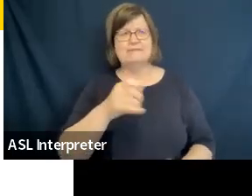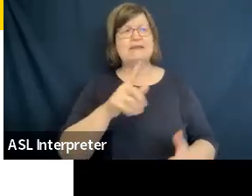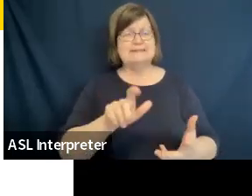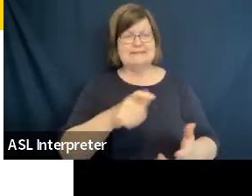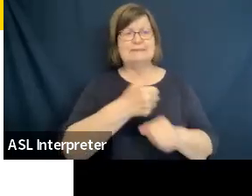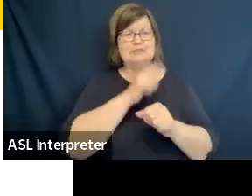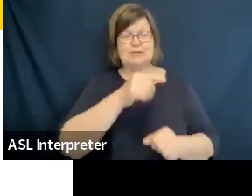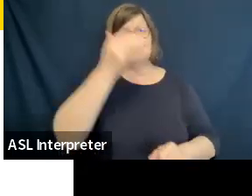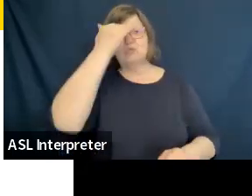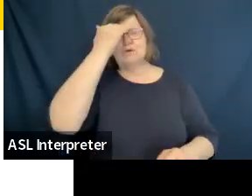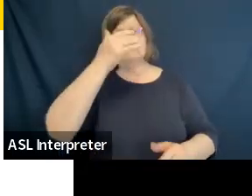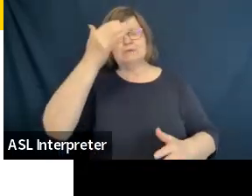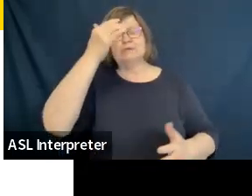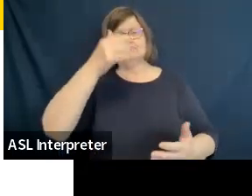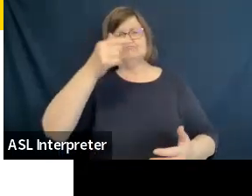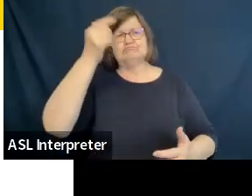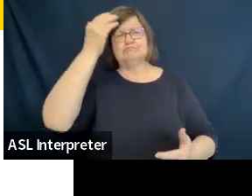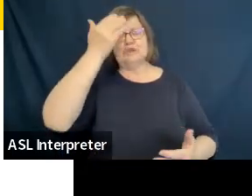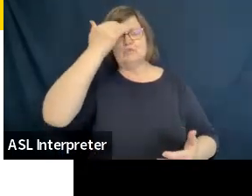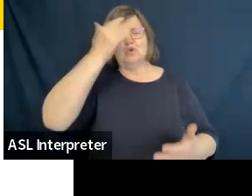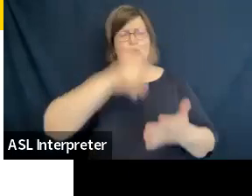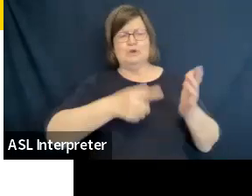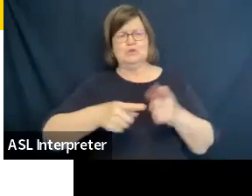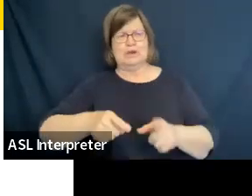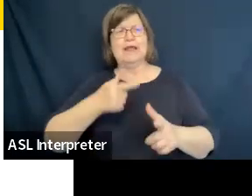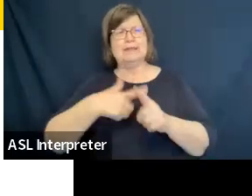what is going on so that they can actually take in important information that you're